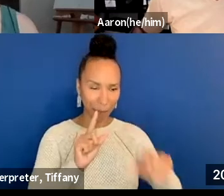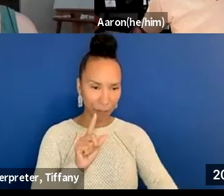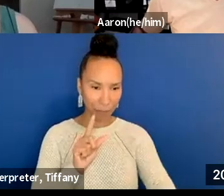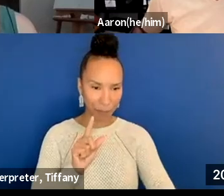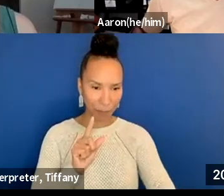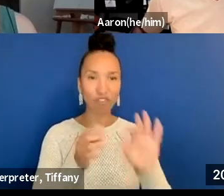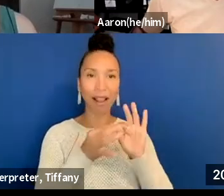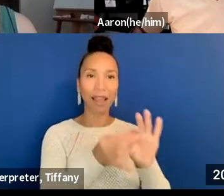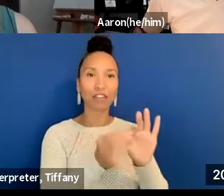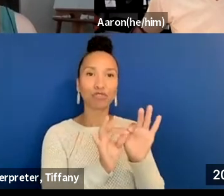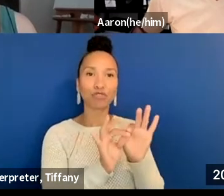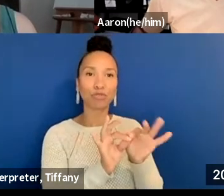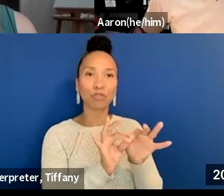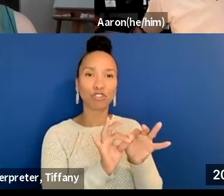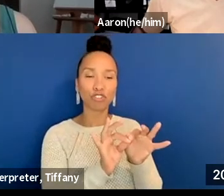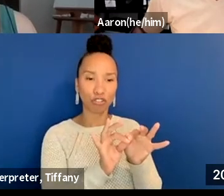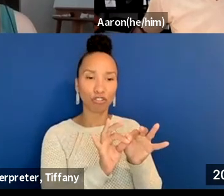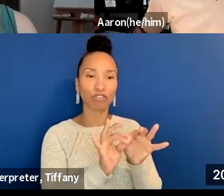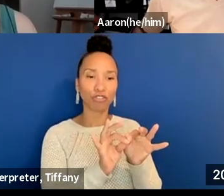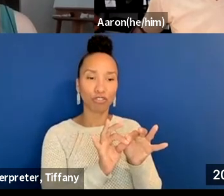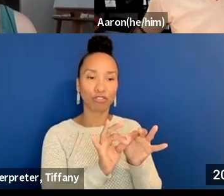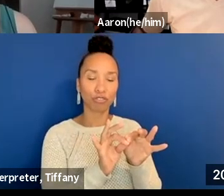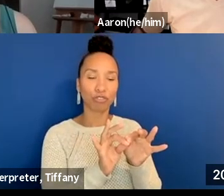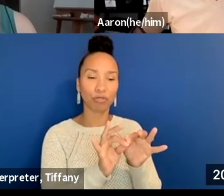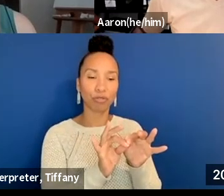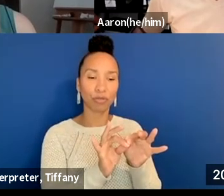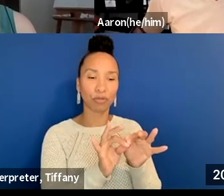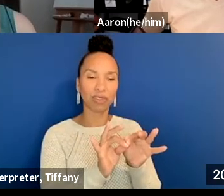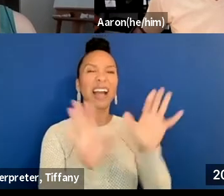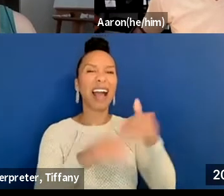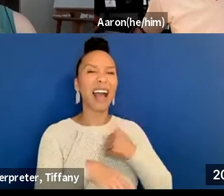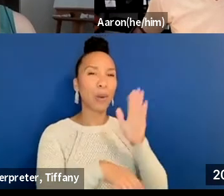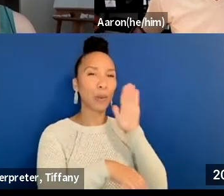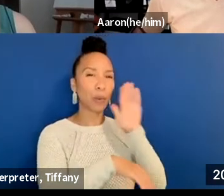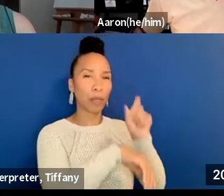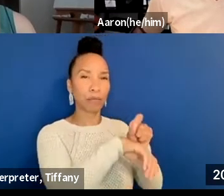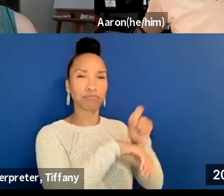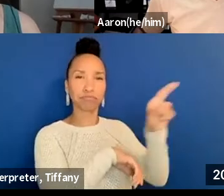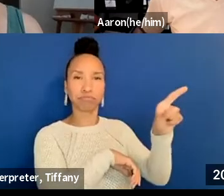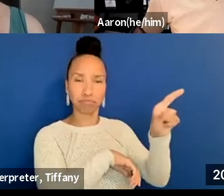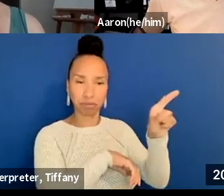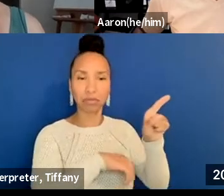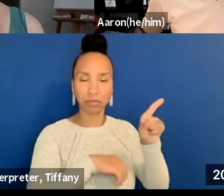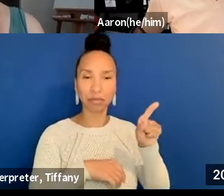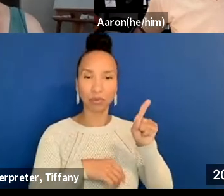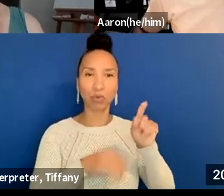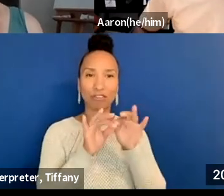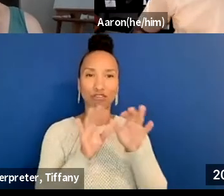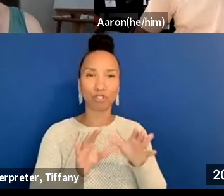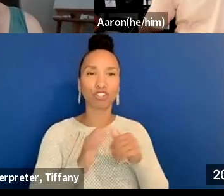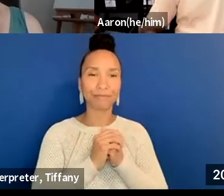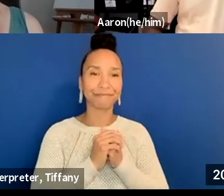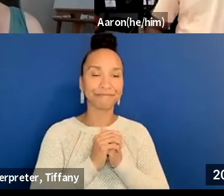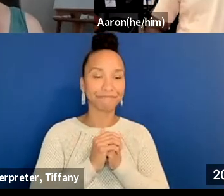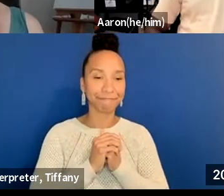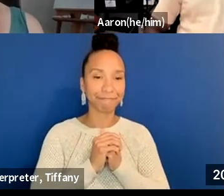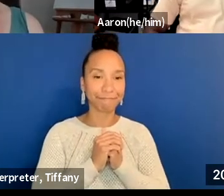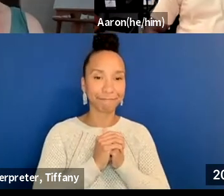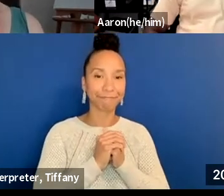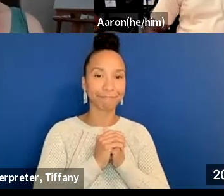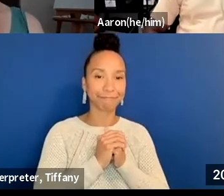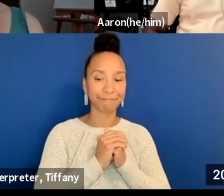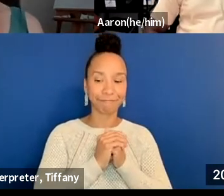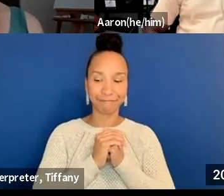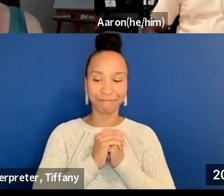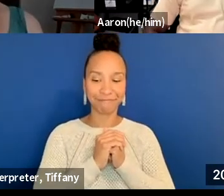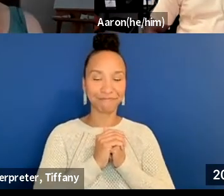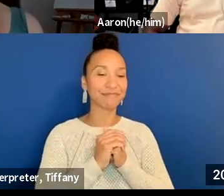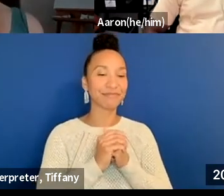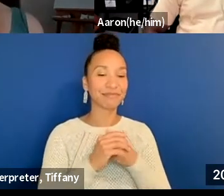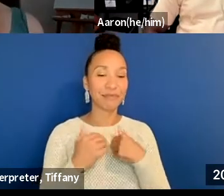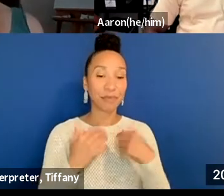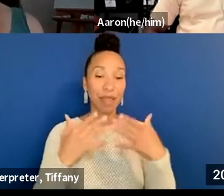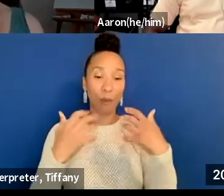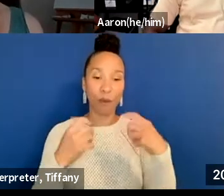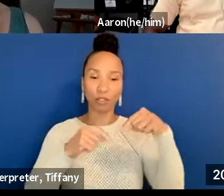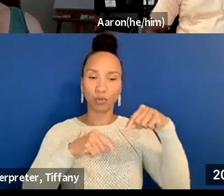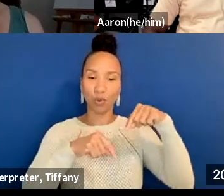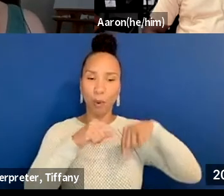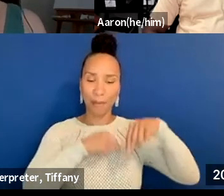Benjamin (they/them/elle): I wanted to go back to just very briefly like this question of enos or like this say like Leah spoke enos into the space, and I think i've learned a lot from.